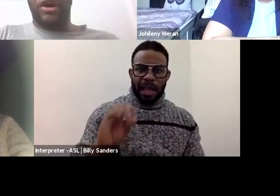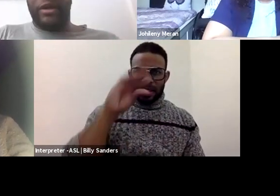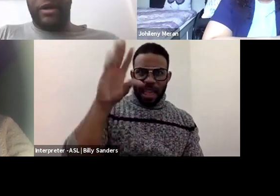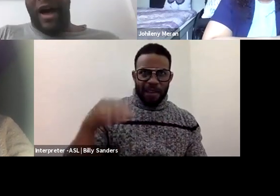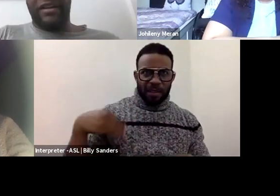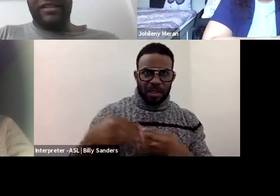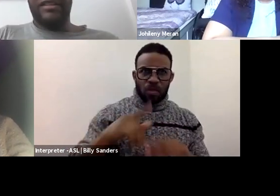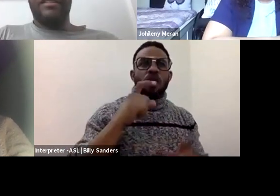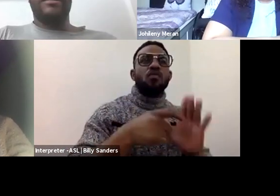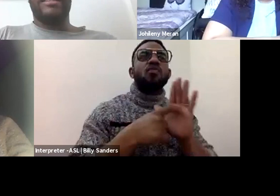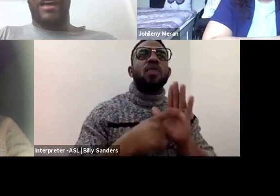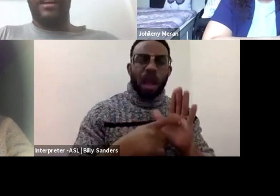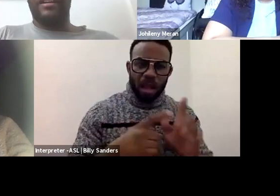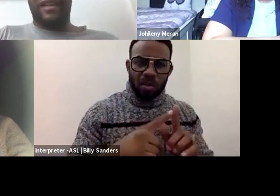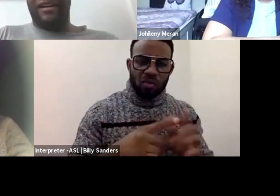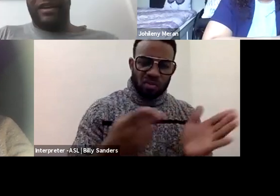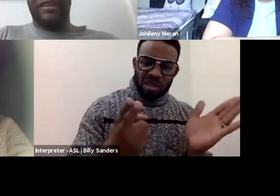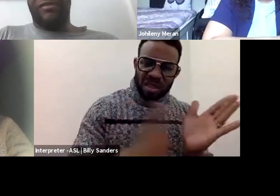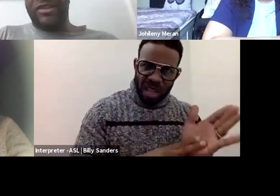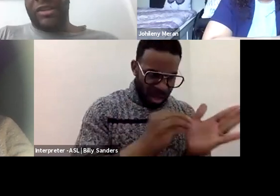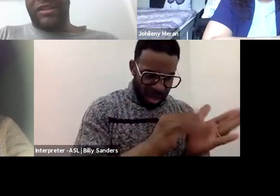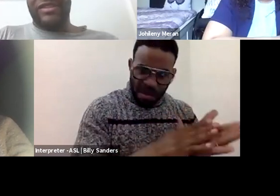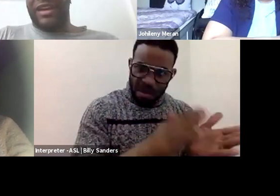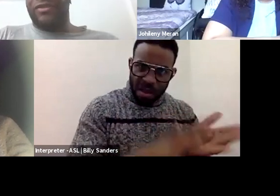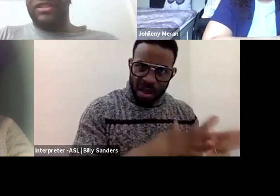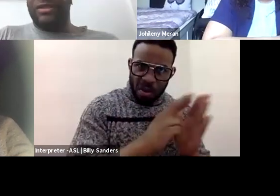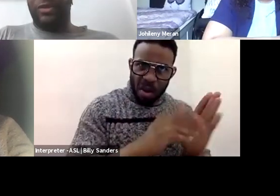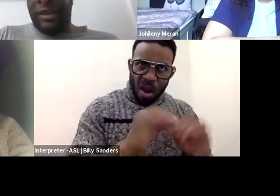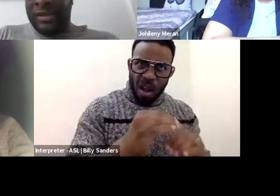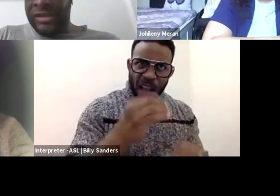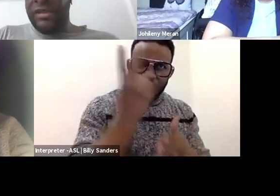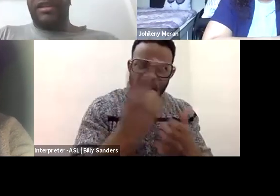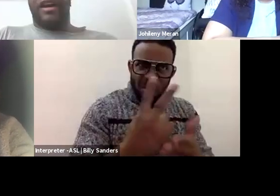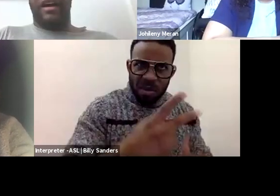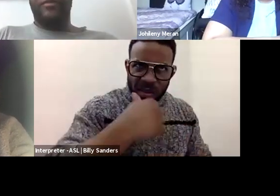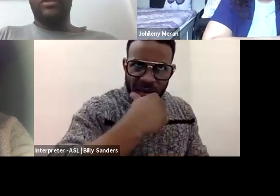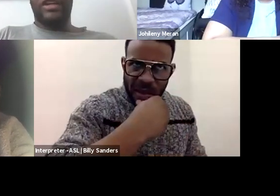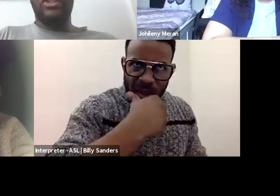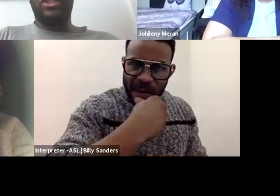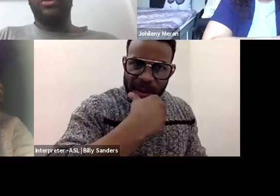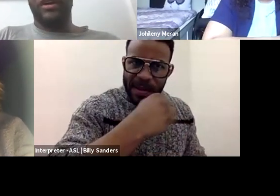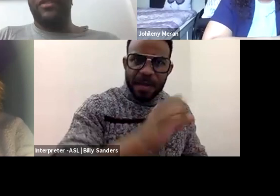you are required to sign a document in the registrar's office every two weeks to ensure